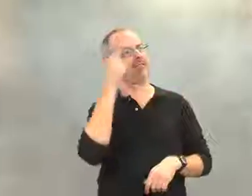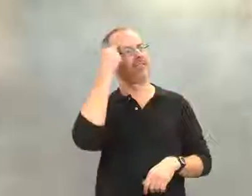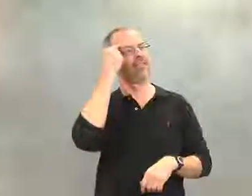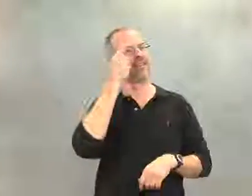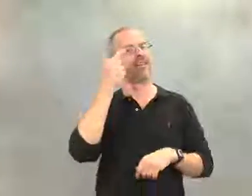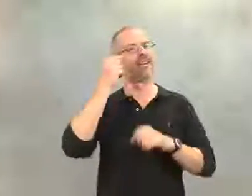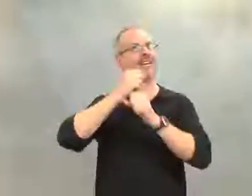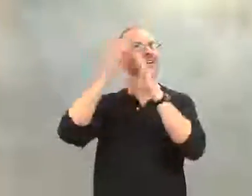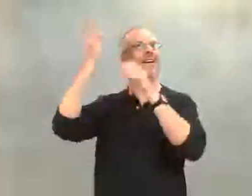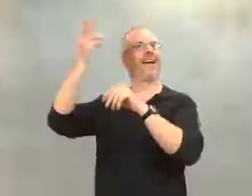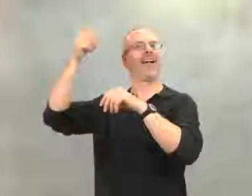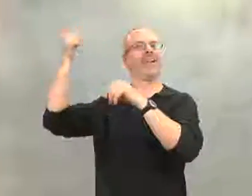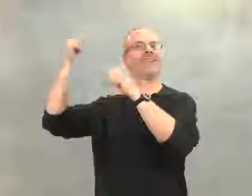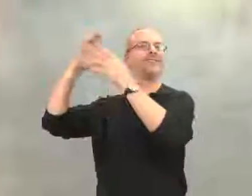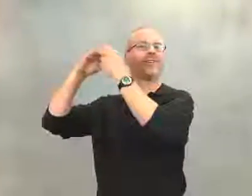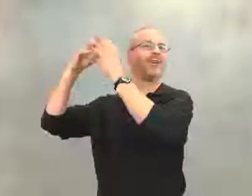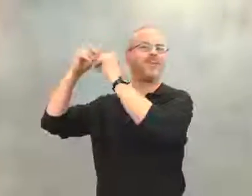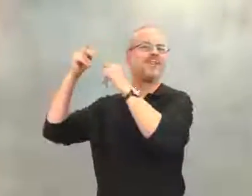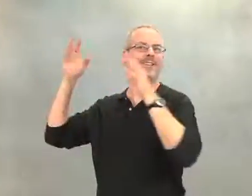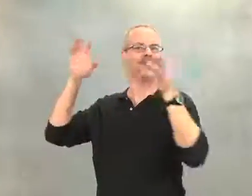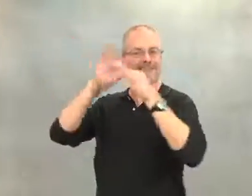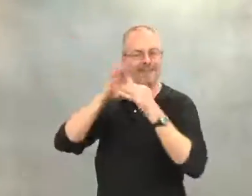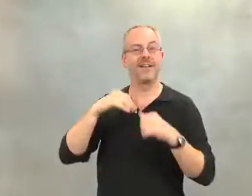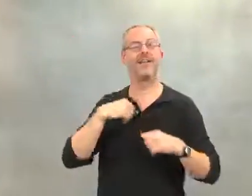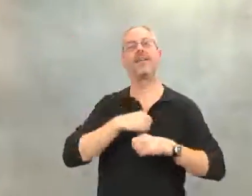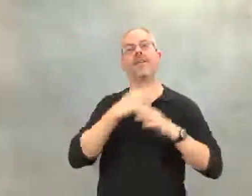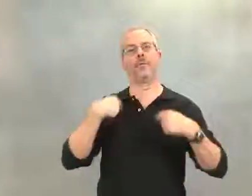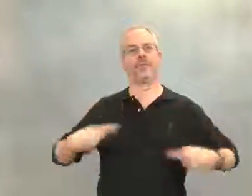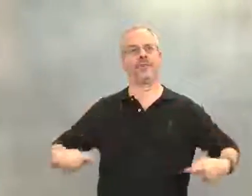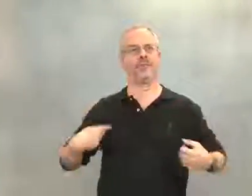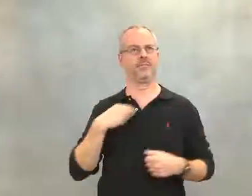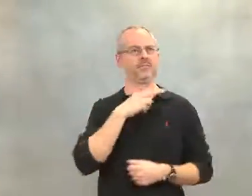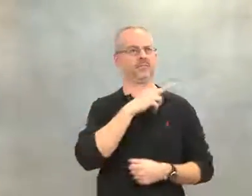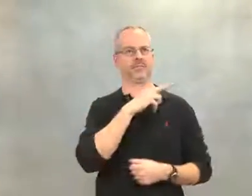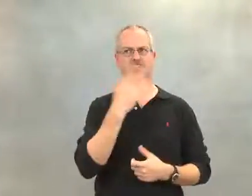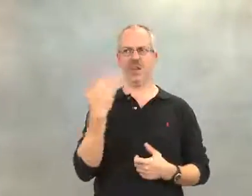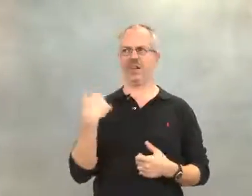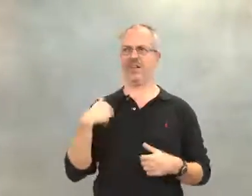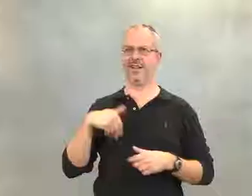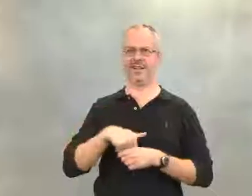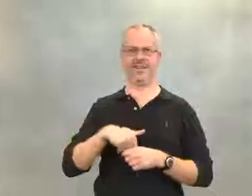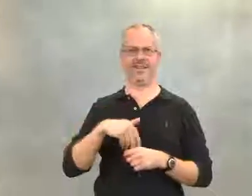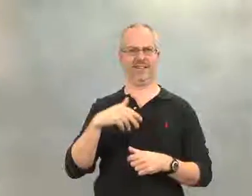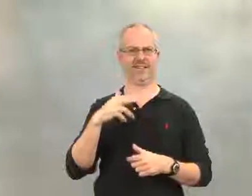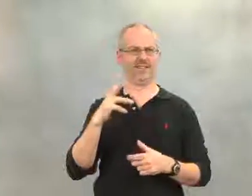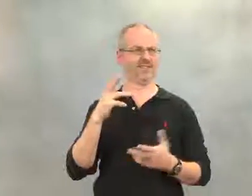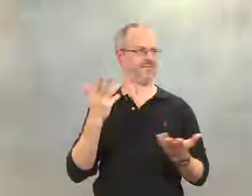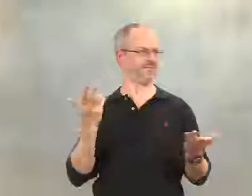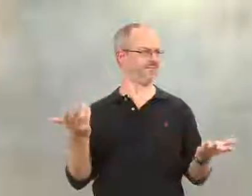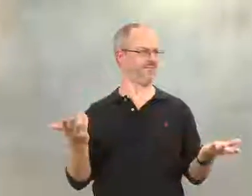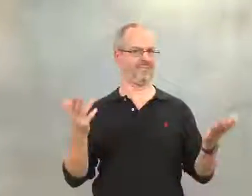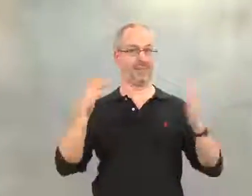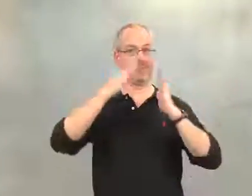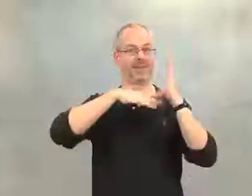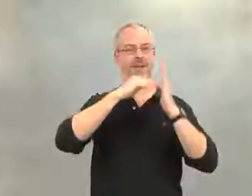Then there would be other stories coming up in my head related to it. Then I was in a wheelchair, and wondering why I was there.